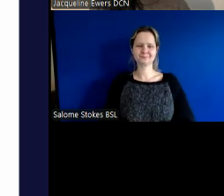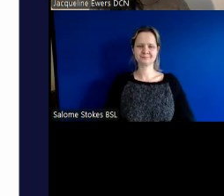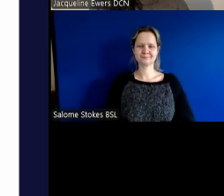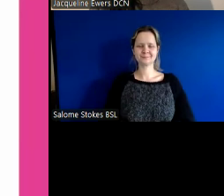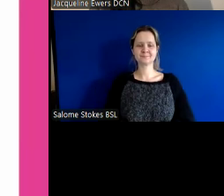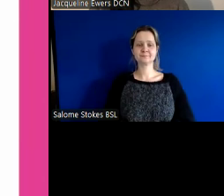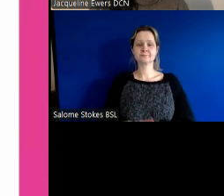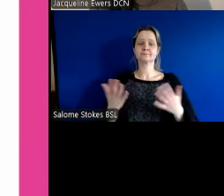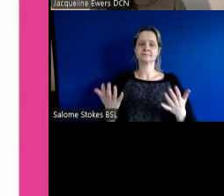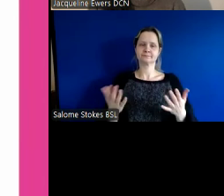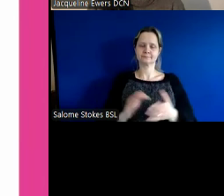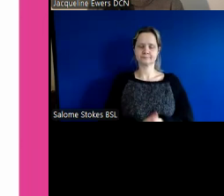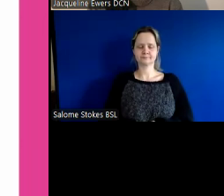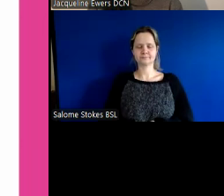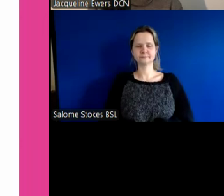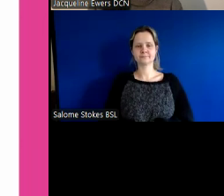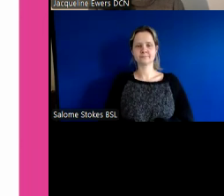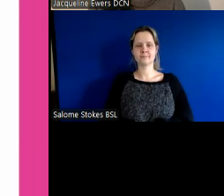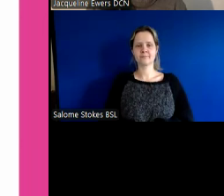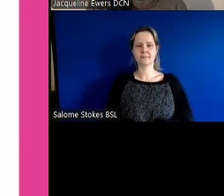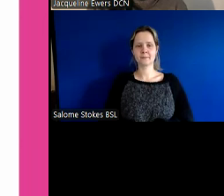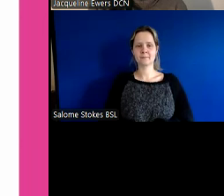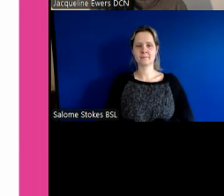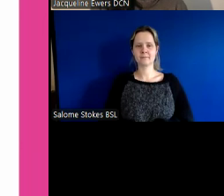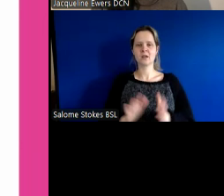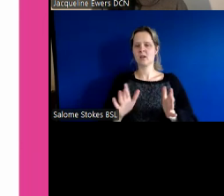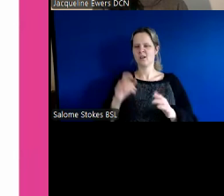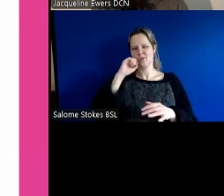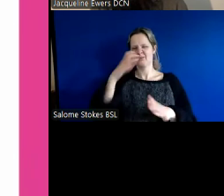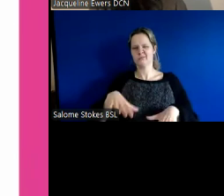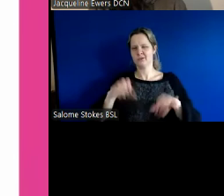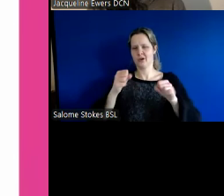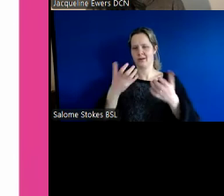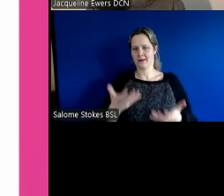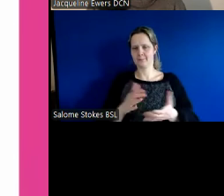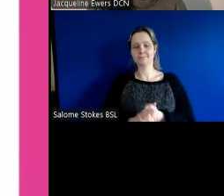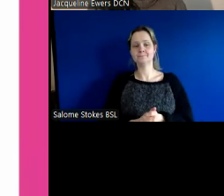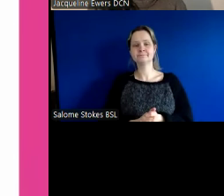For those of you who don't-- I think we'll just get started. For those of you who aren't familiar with us,